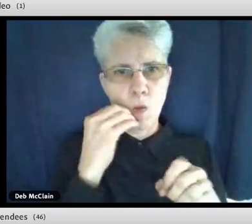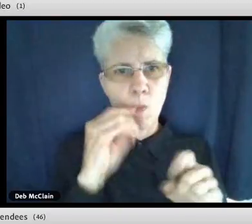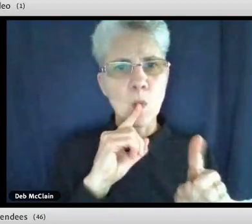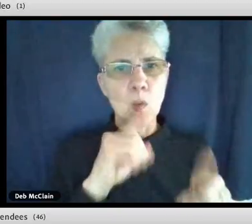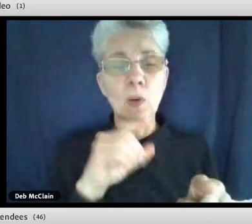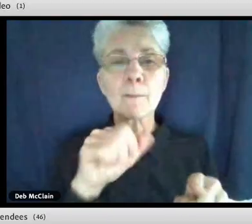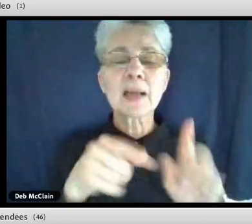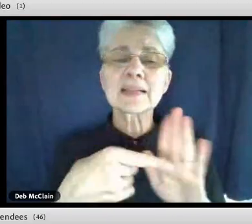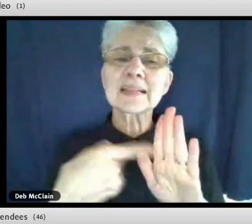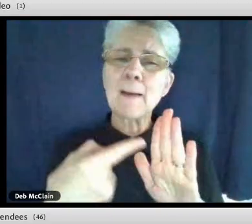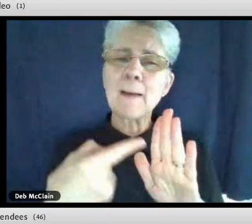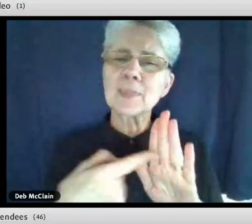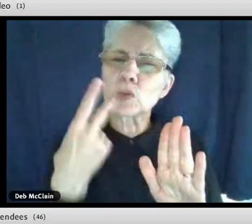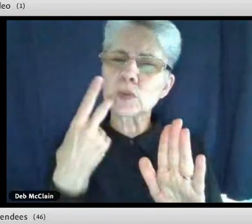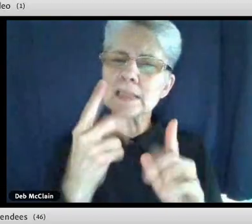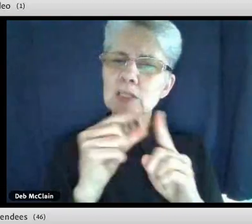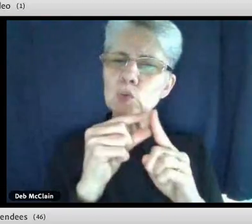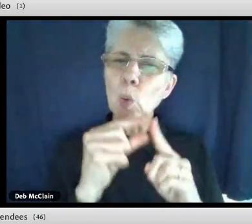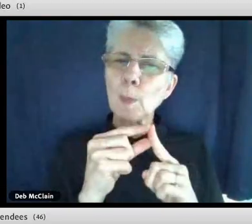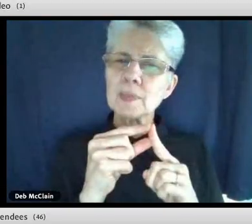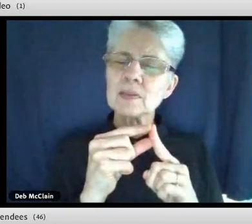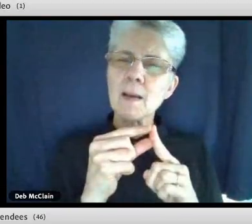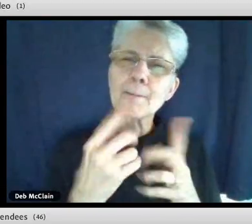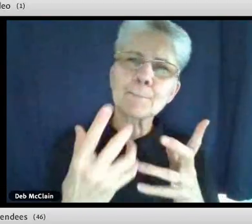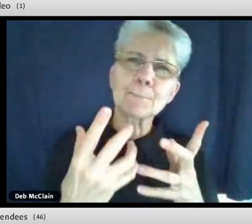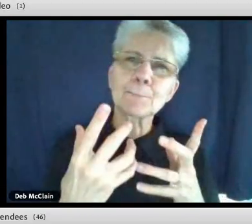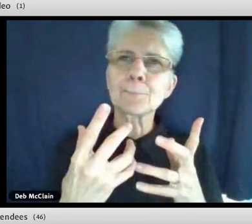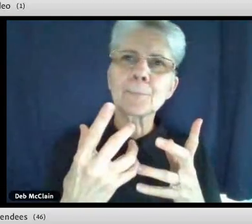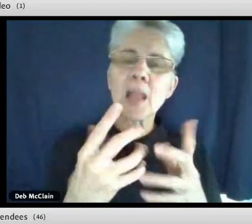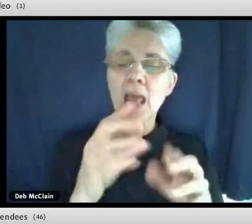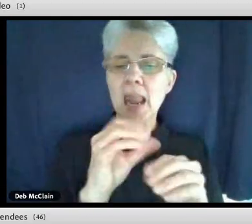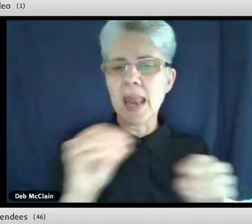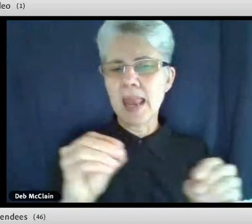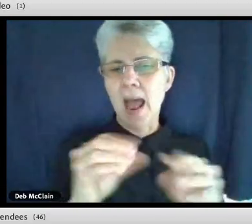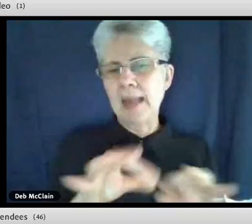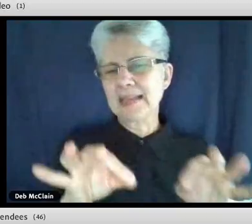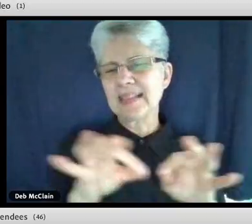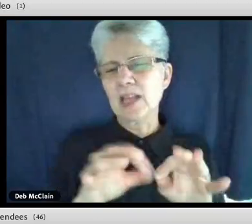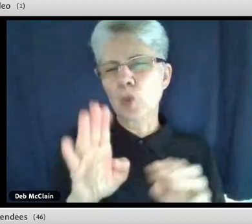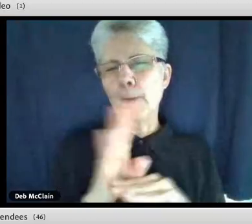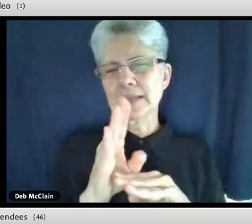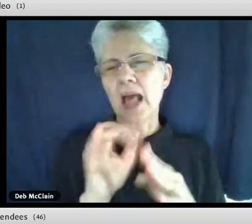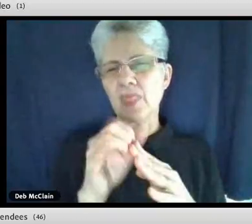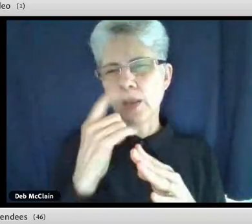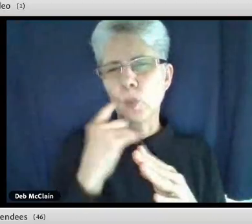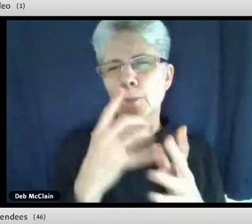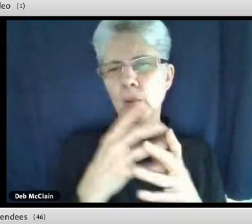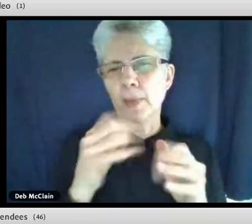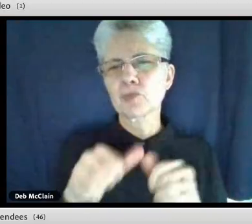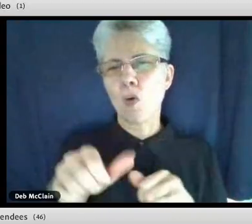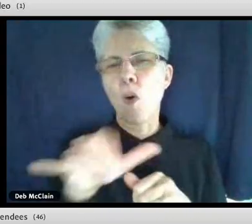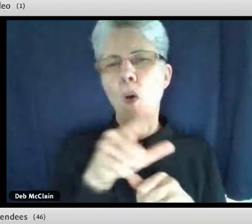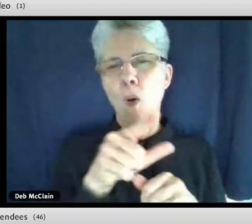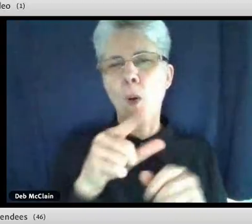But sometimes, you'll see the terms nonessential businesses which I think we're pretty much all past that.